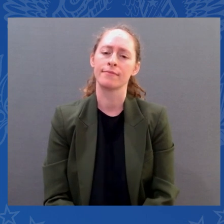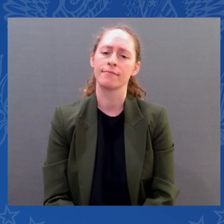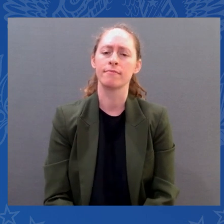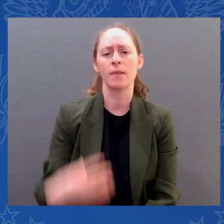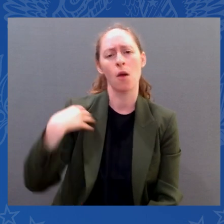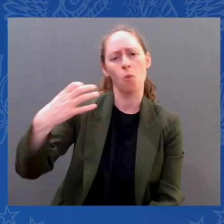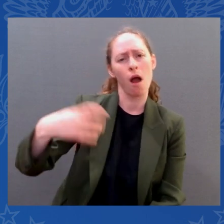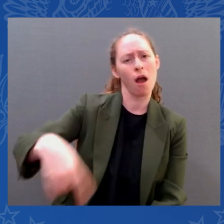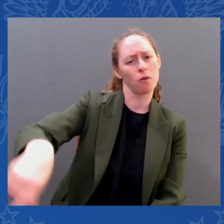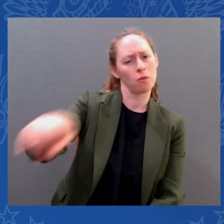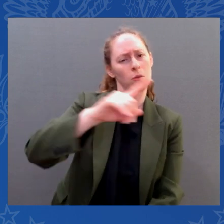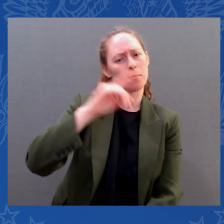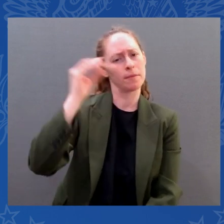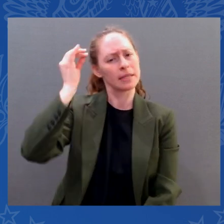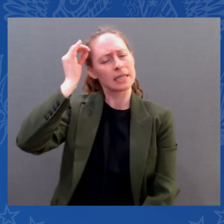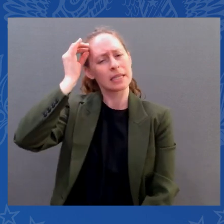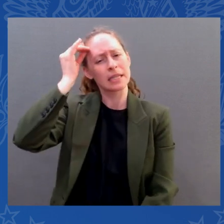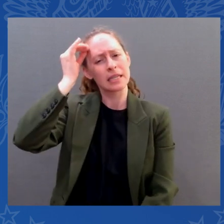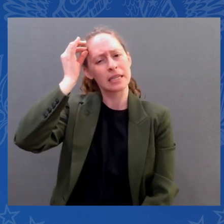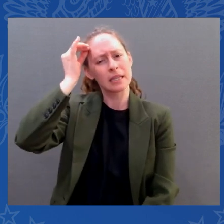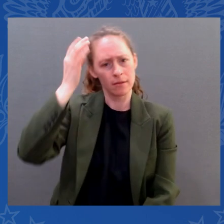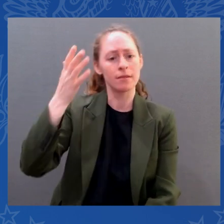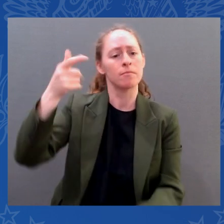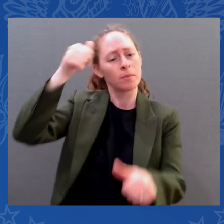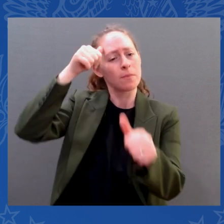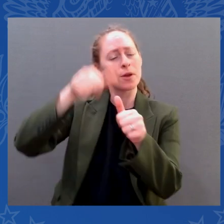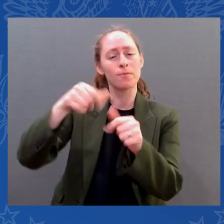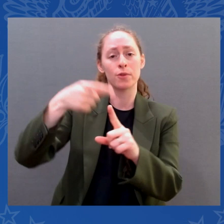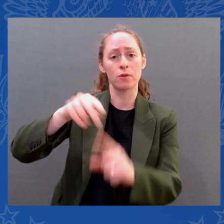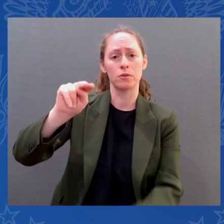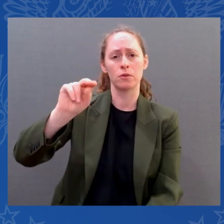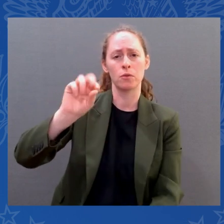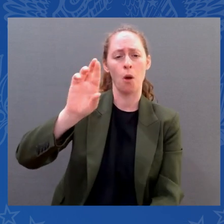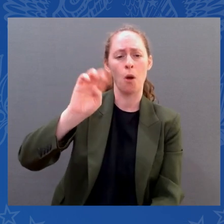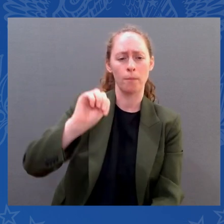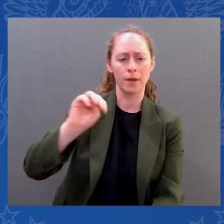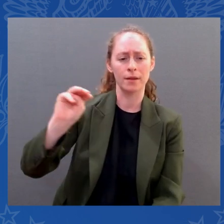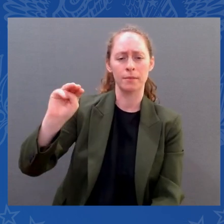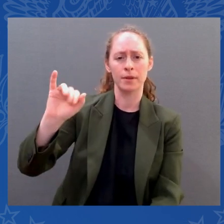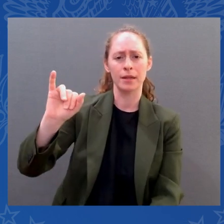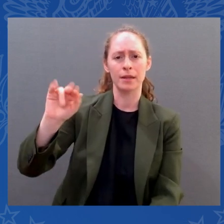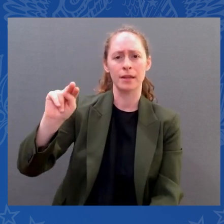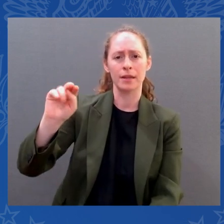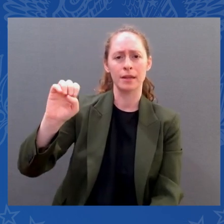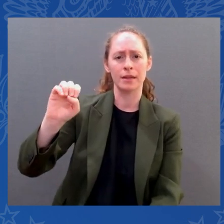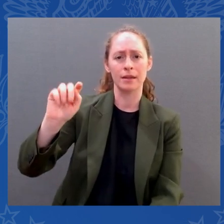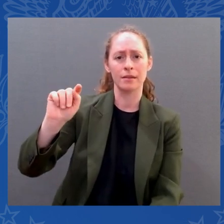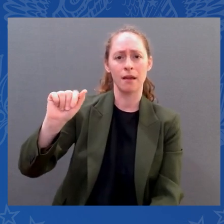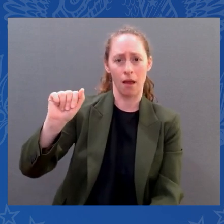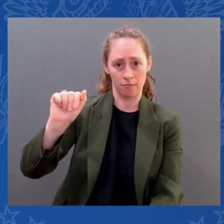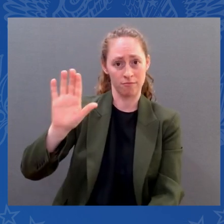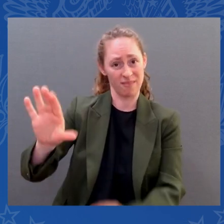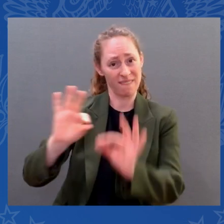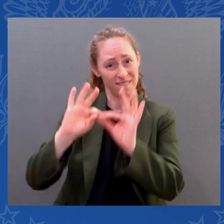a commemoration at a time where there are those who seek to whitewash the history in our schools, what took place.